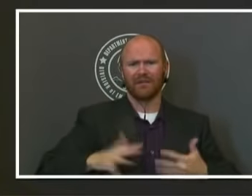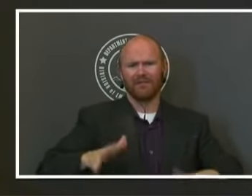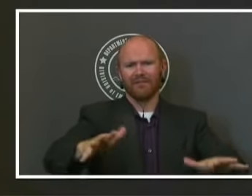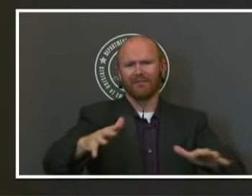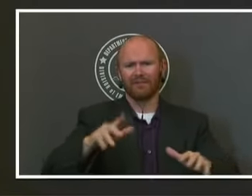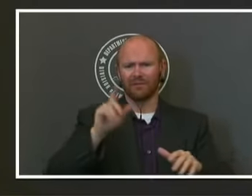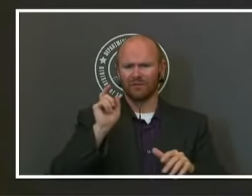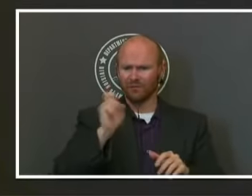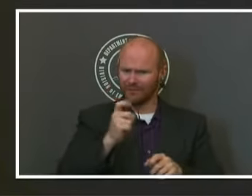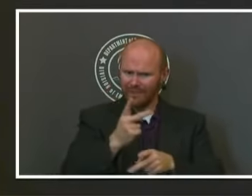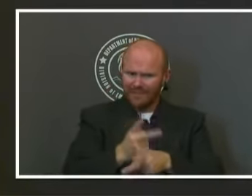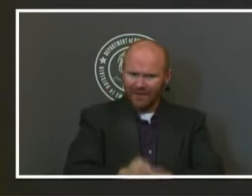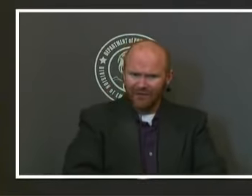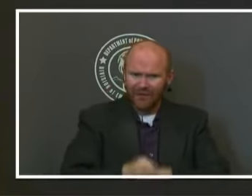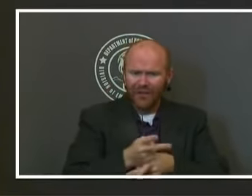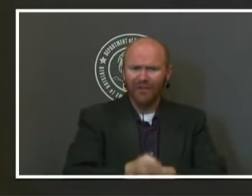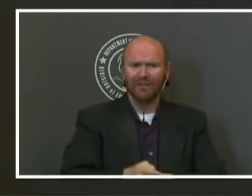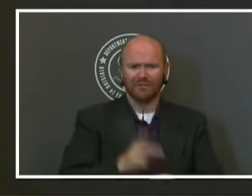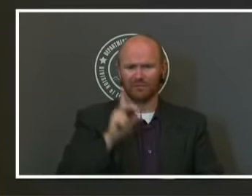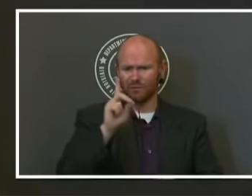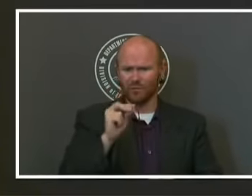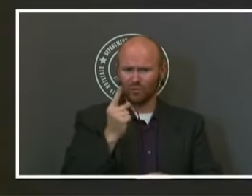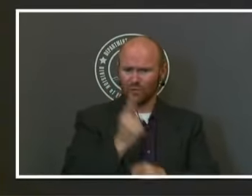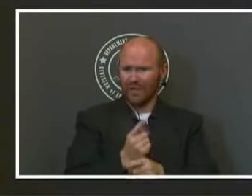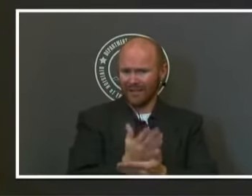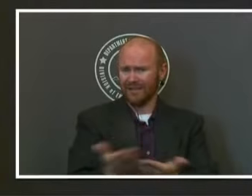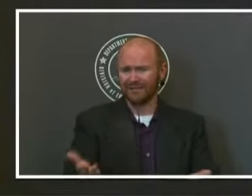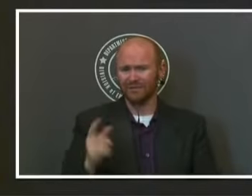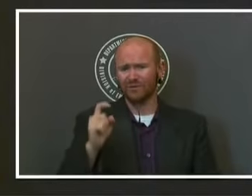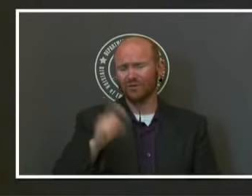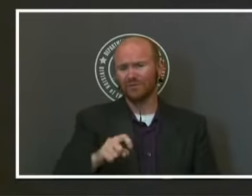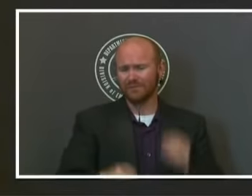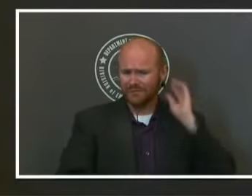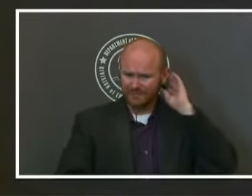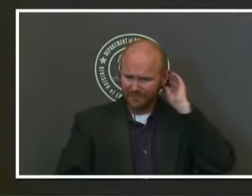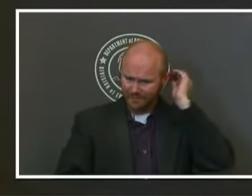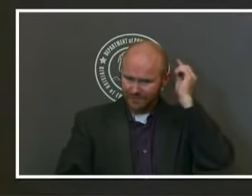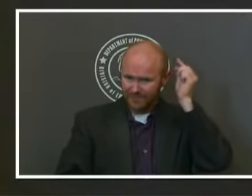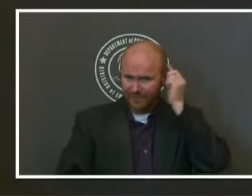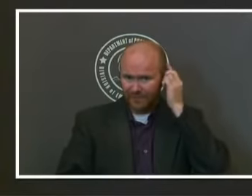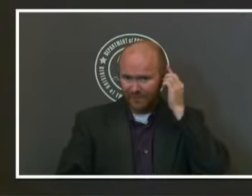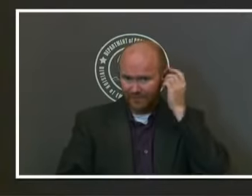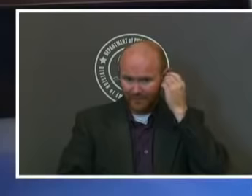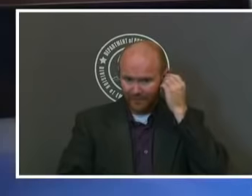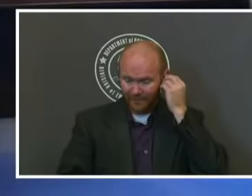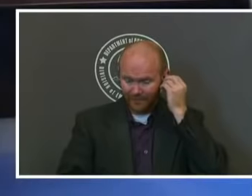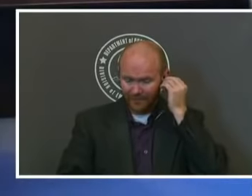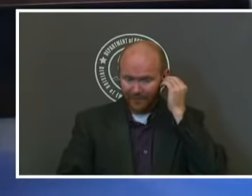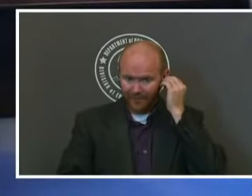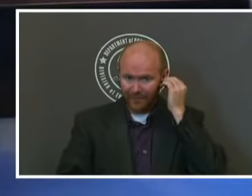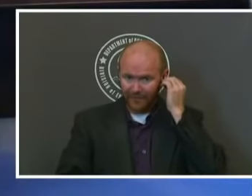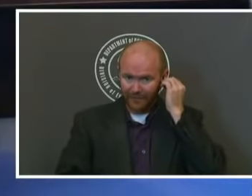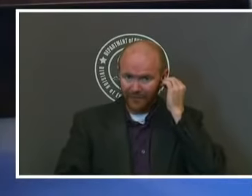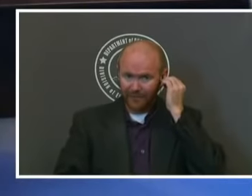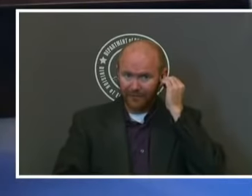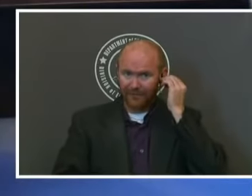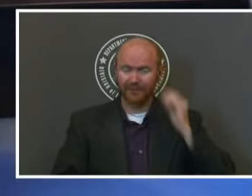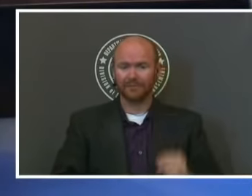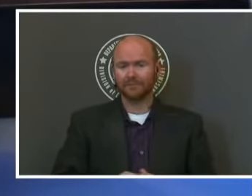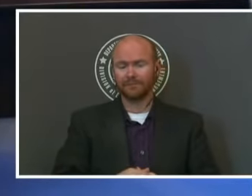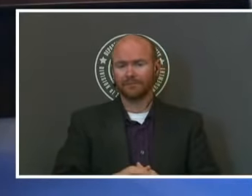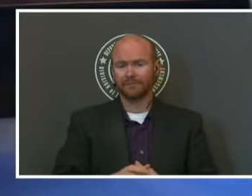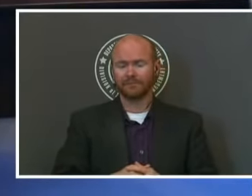careful and do the right thing